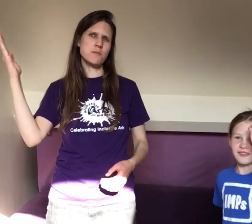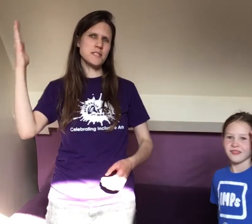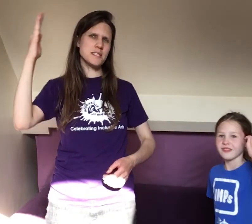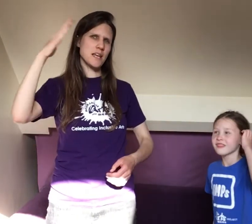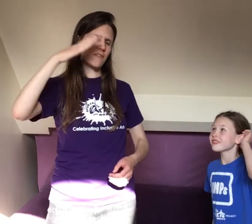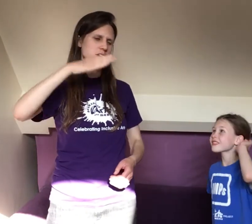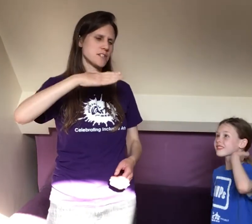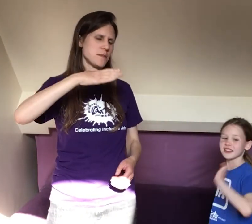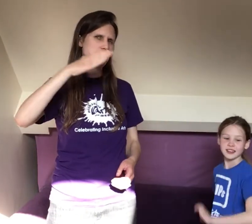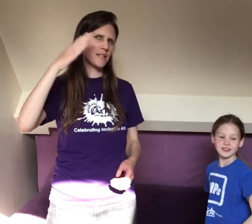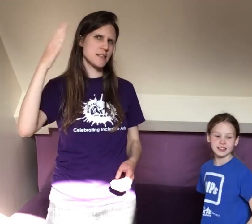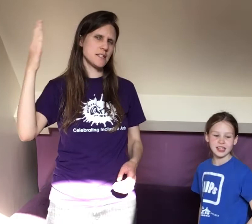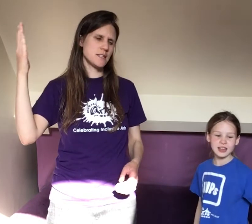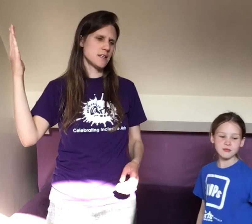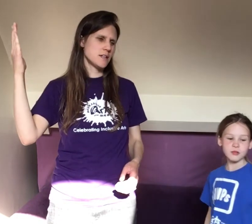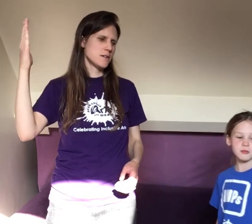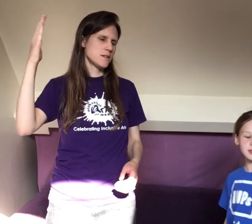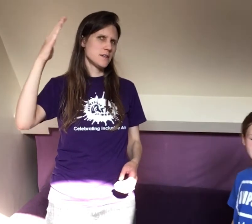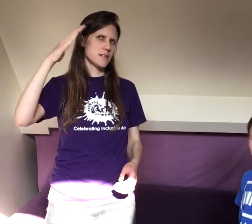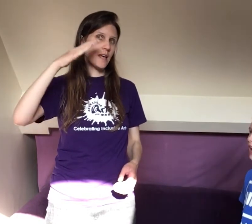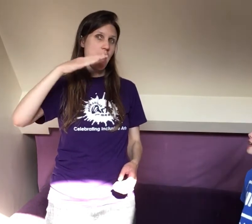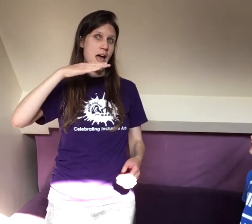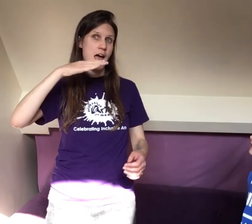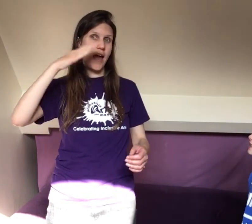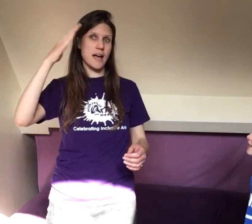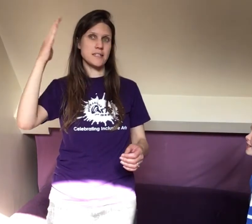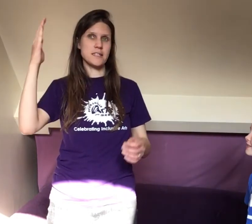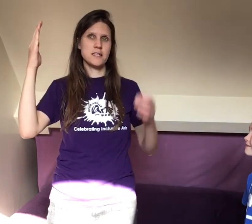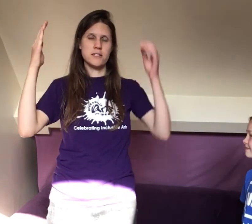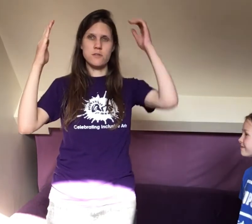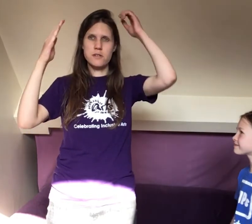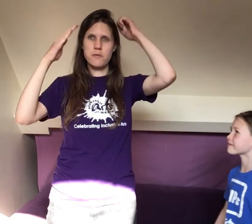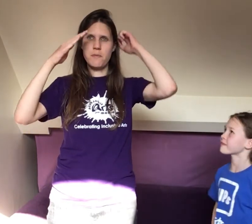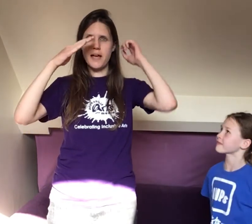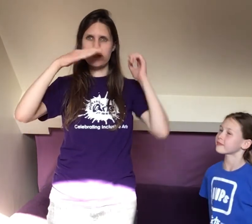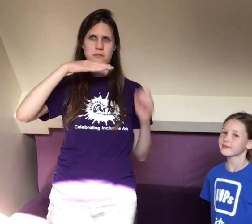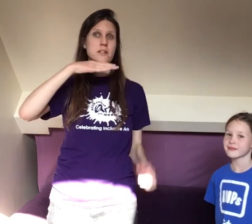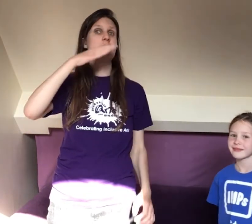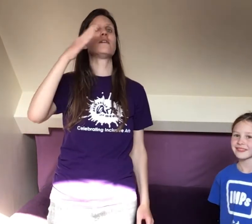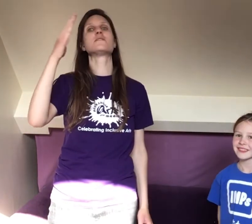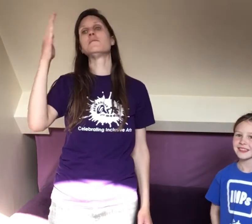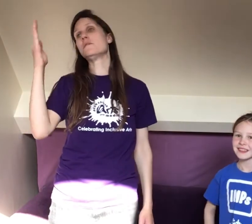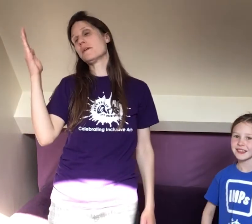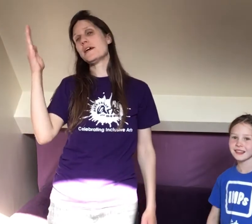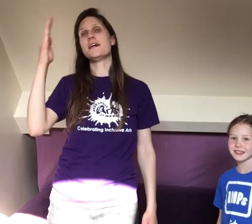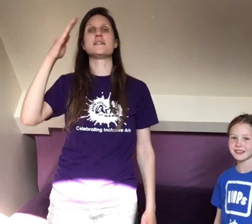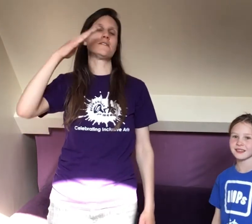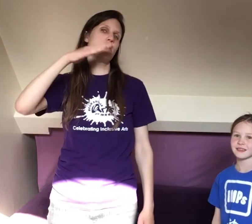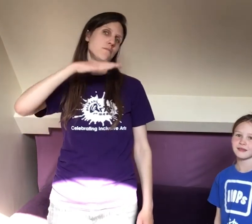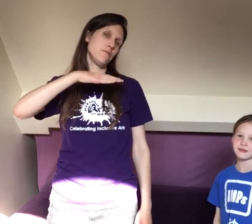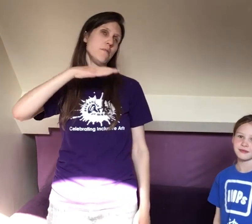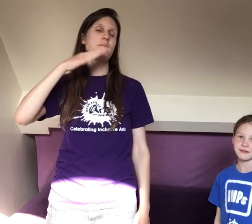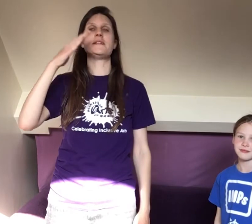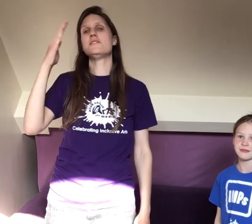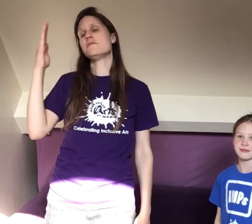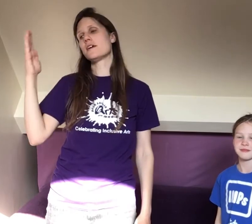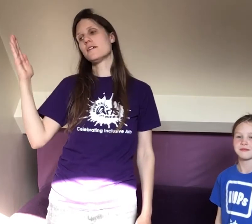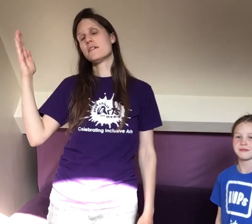What was the second verse Immy? Was that the… The second one was the hat. Hat. I was going to pull my hat on and I was going to move my head so I could probably do that…